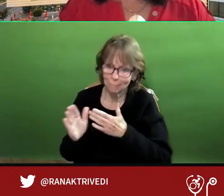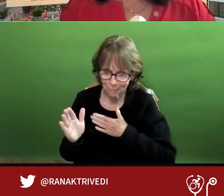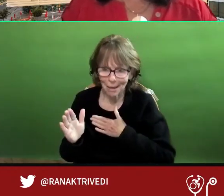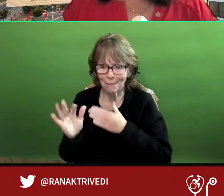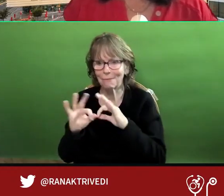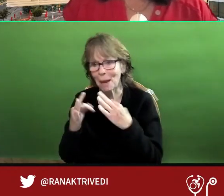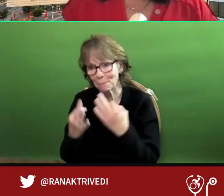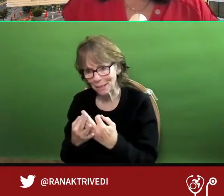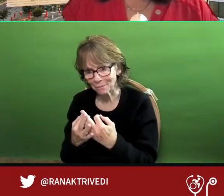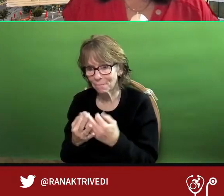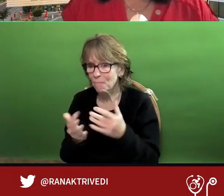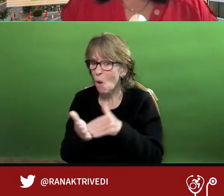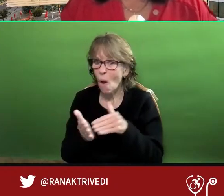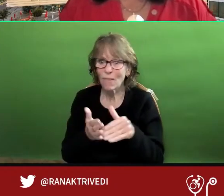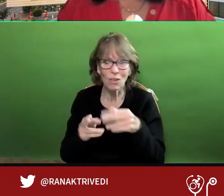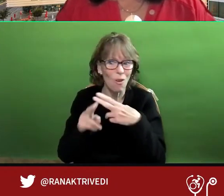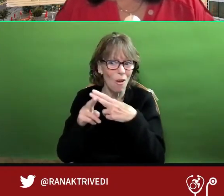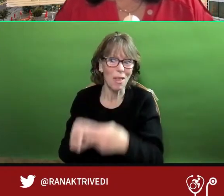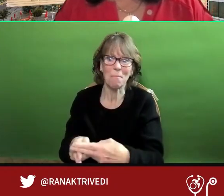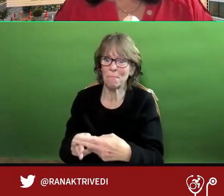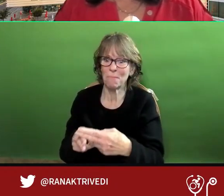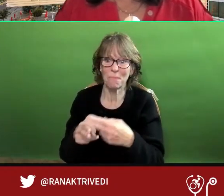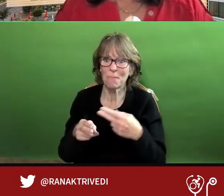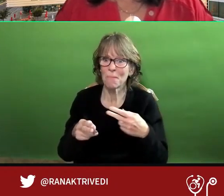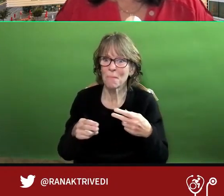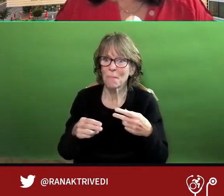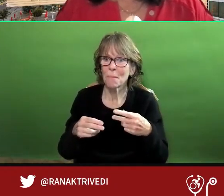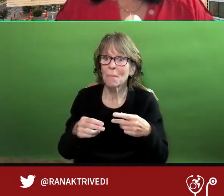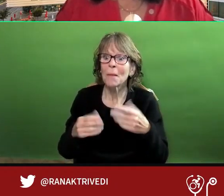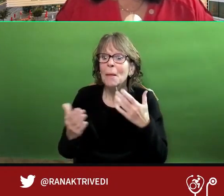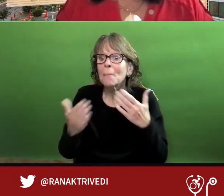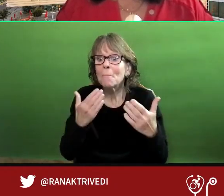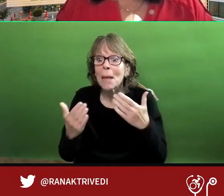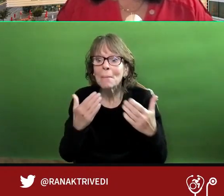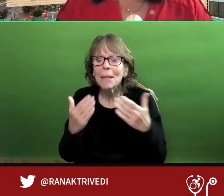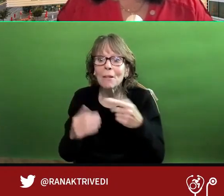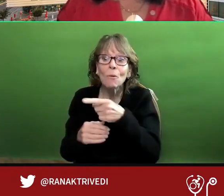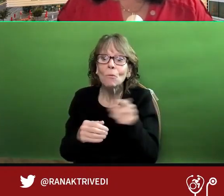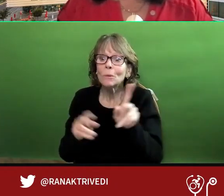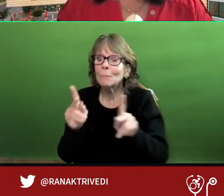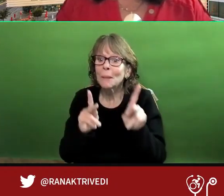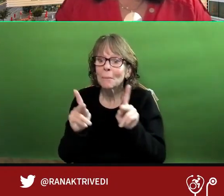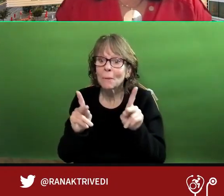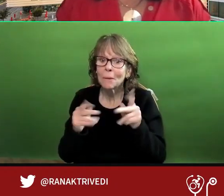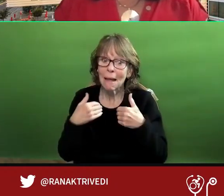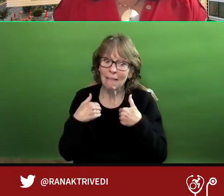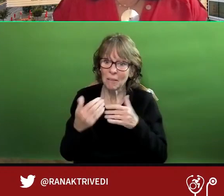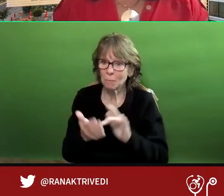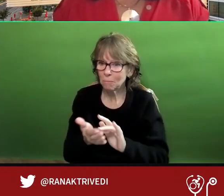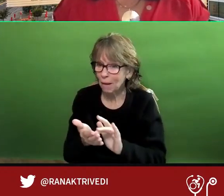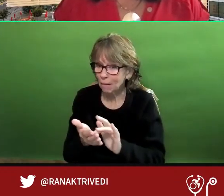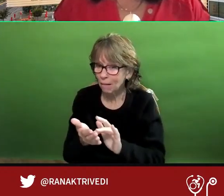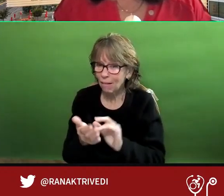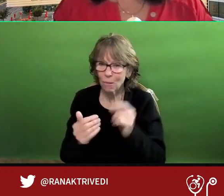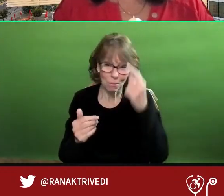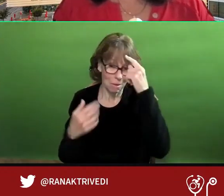members in the network of individuals who have medical or mental health conditions. Because